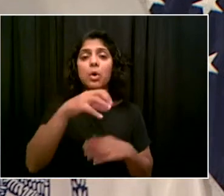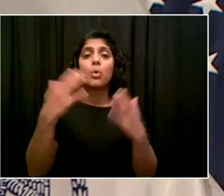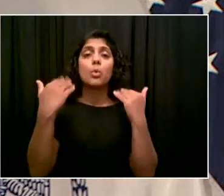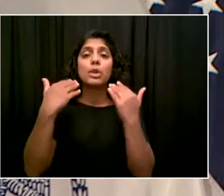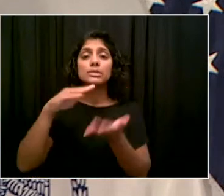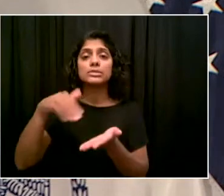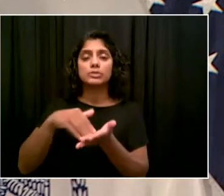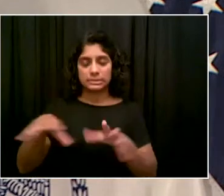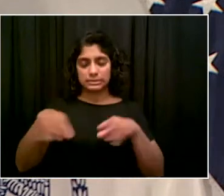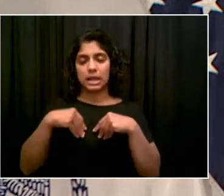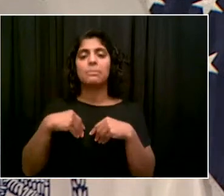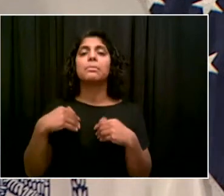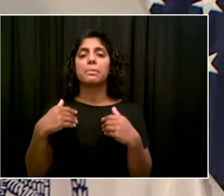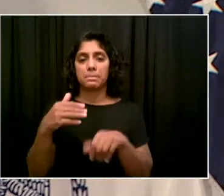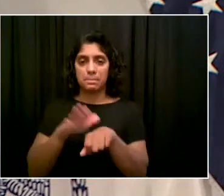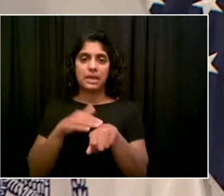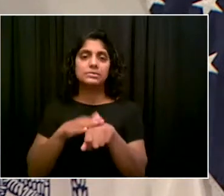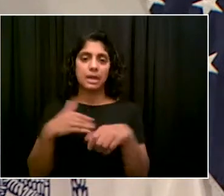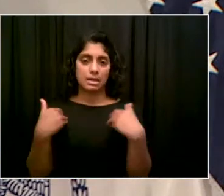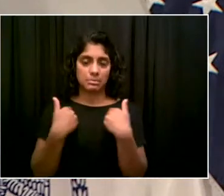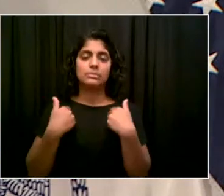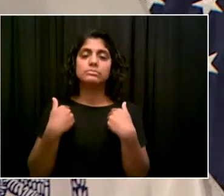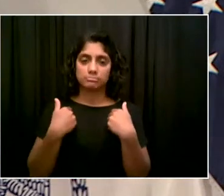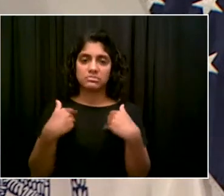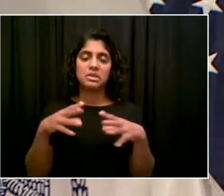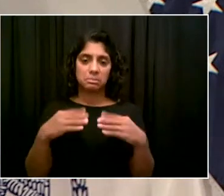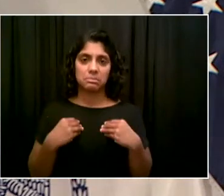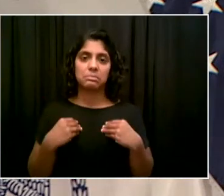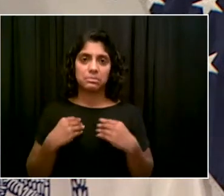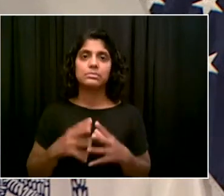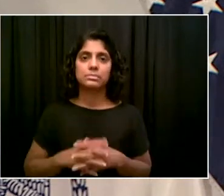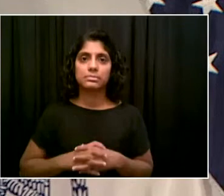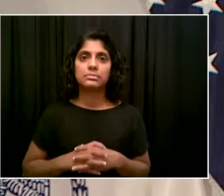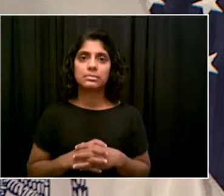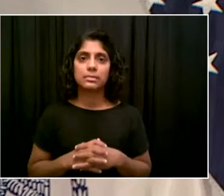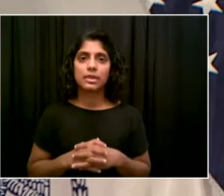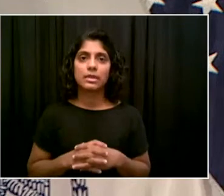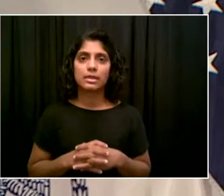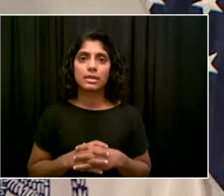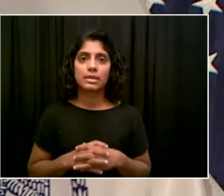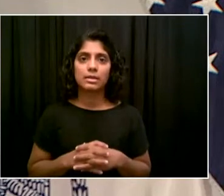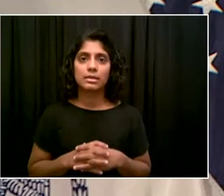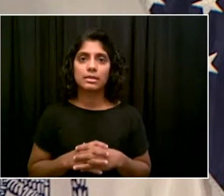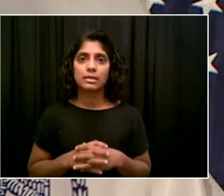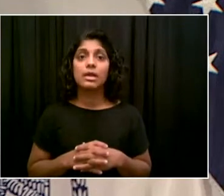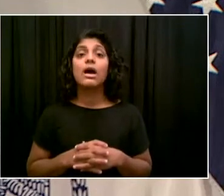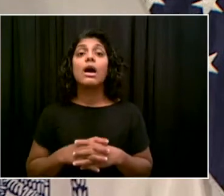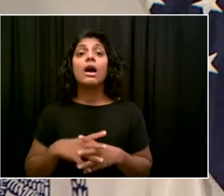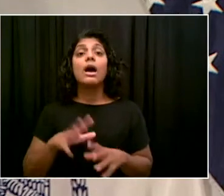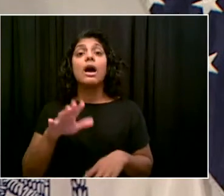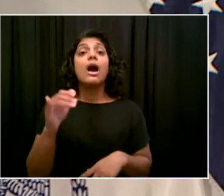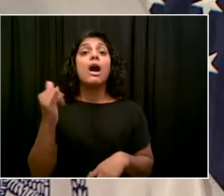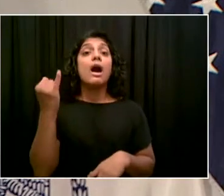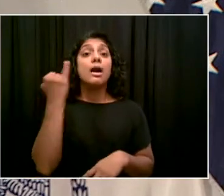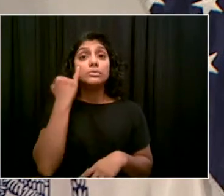SOME OF THESE LOCATIONS THAT ARE PET FRIENDLY? WE HAVE A GOOD HANDFUL NOW OF PET FRIENDLY LOCATIONS, WE ARE TRYING T O SEE IF WE CAN